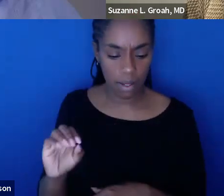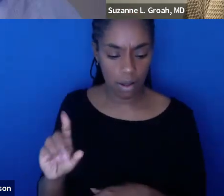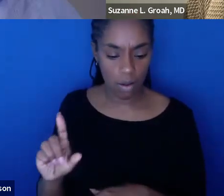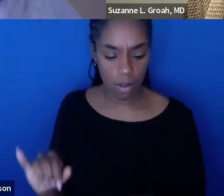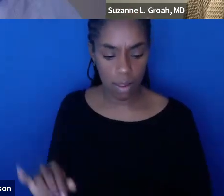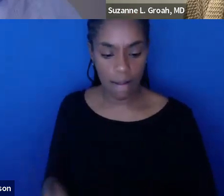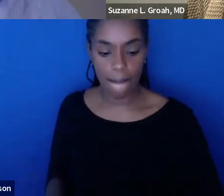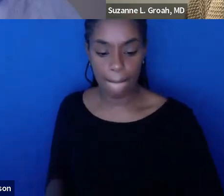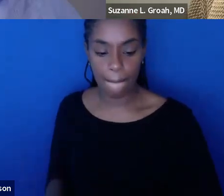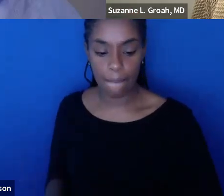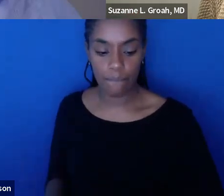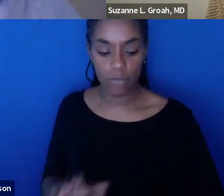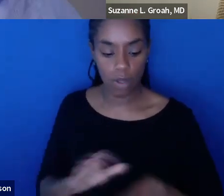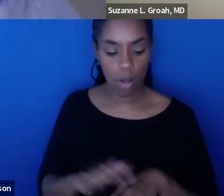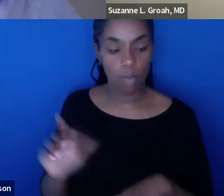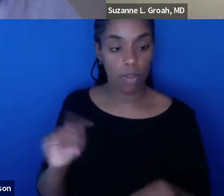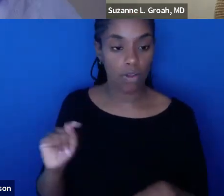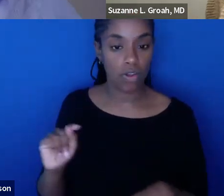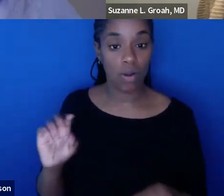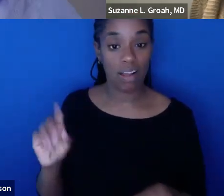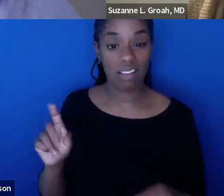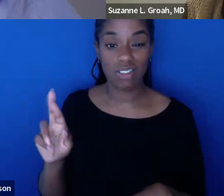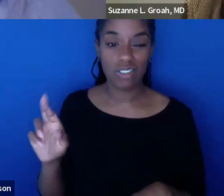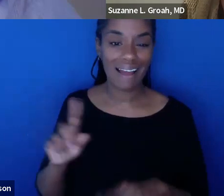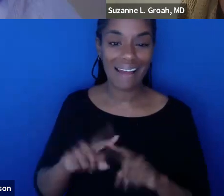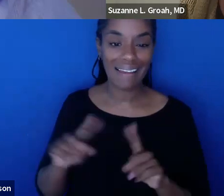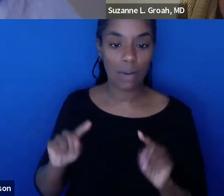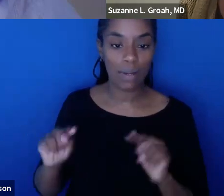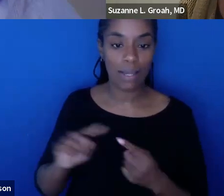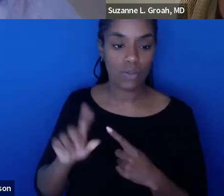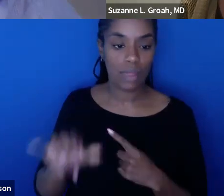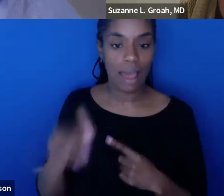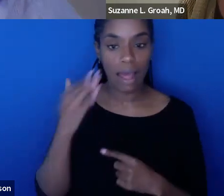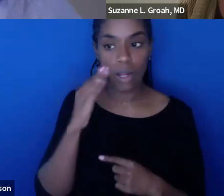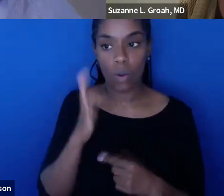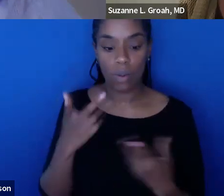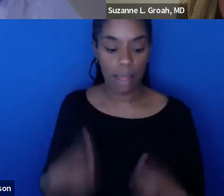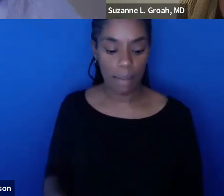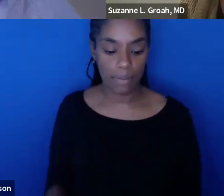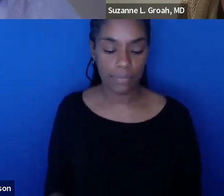So I can't react to that because I know it's going to happen. That's number one.